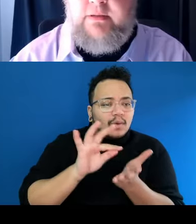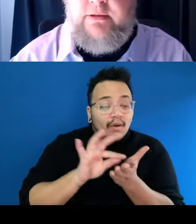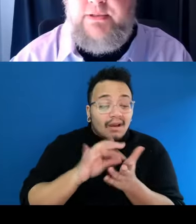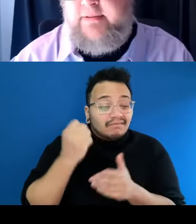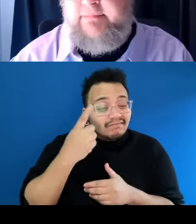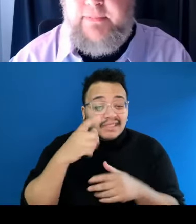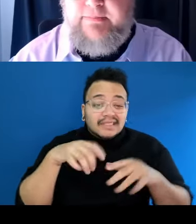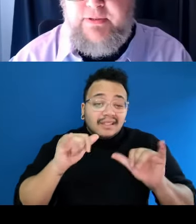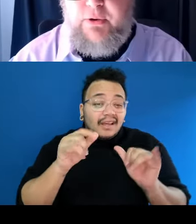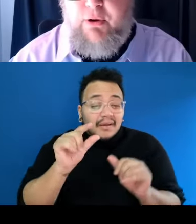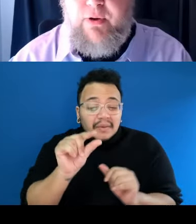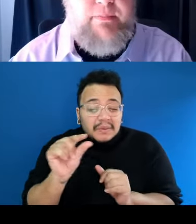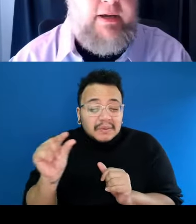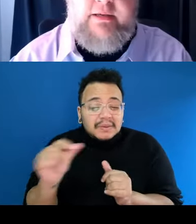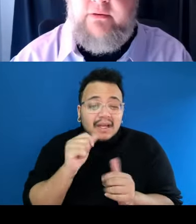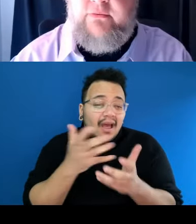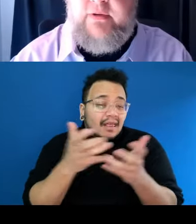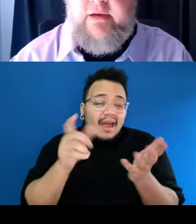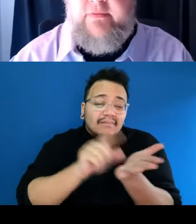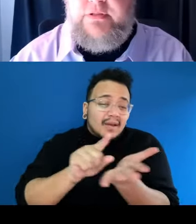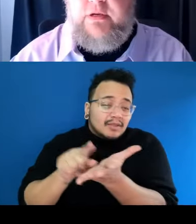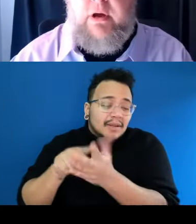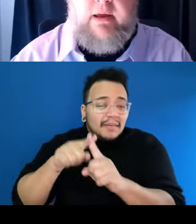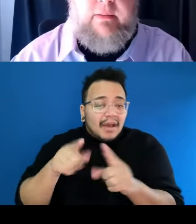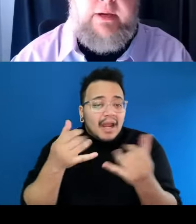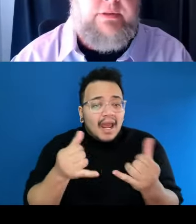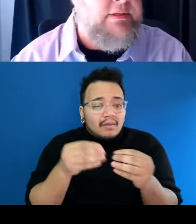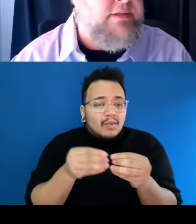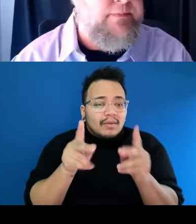but there's a growing body of folks that are talking about this.